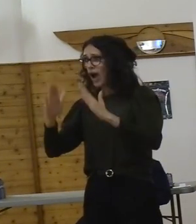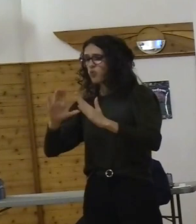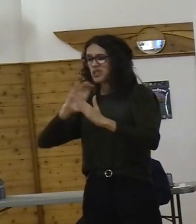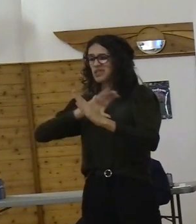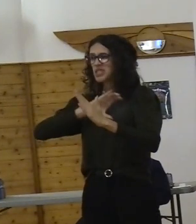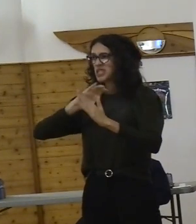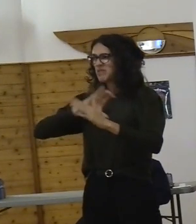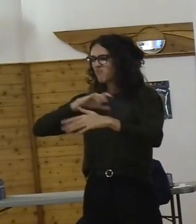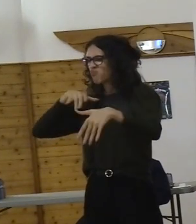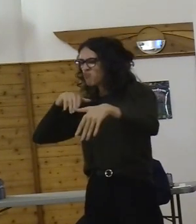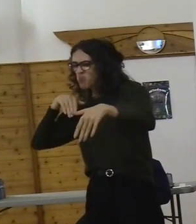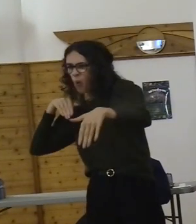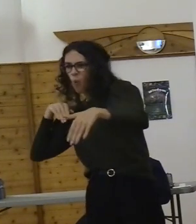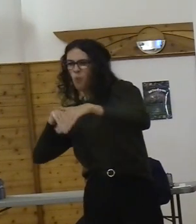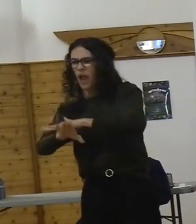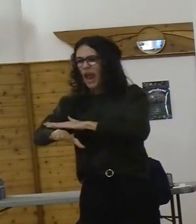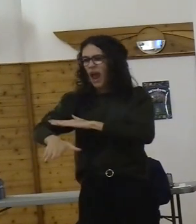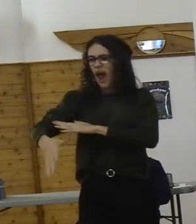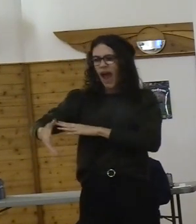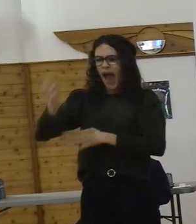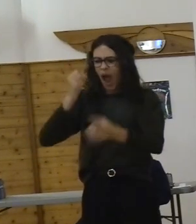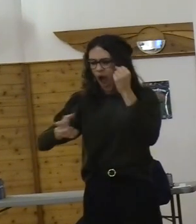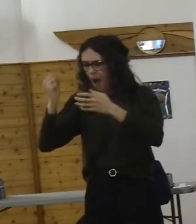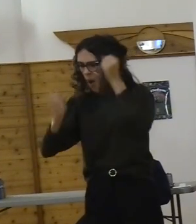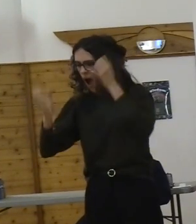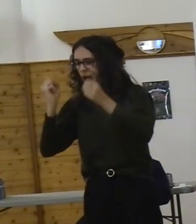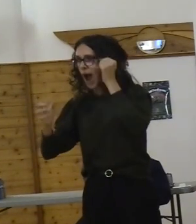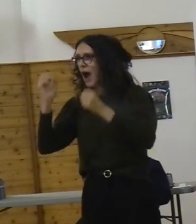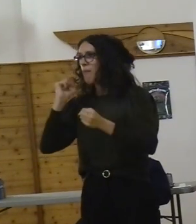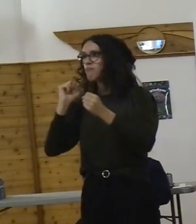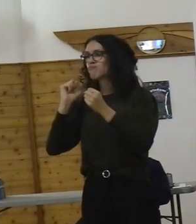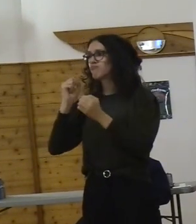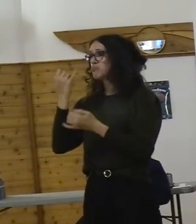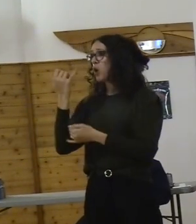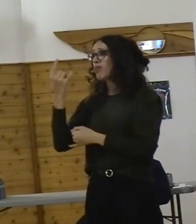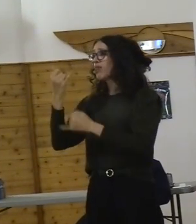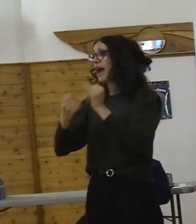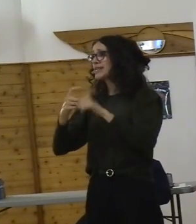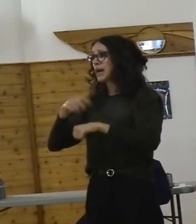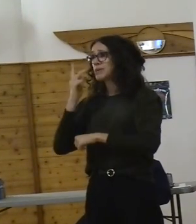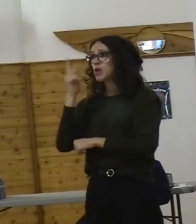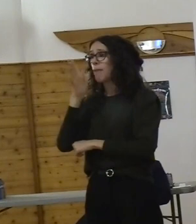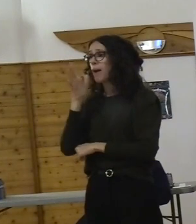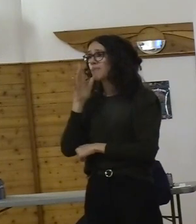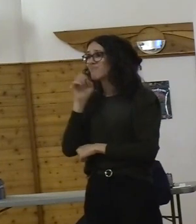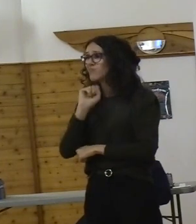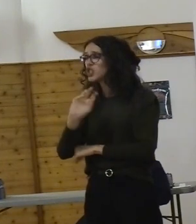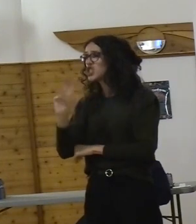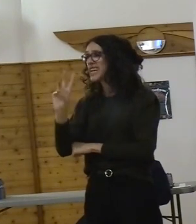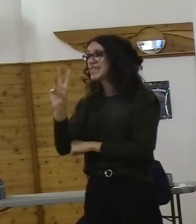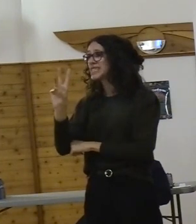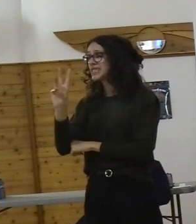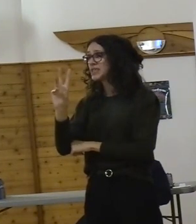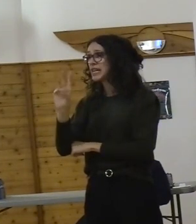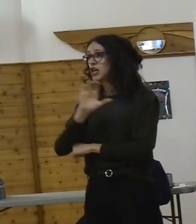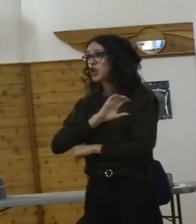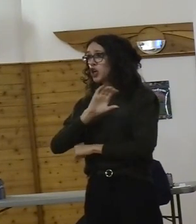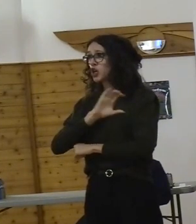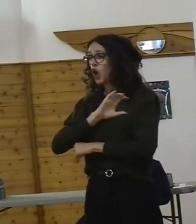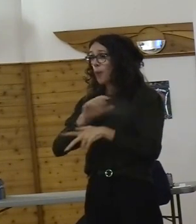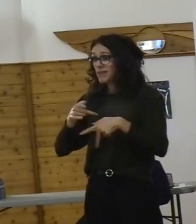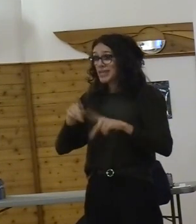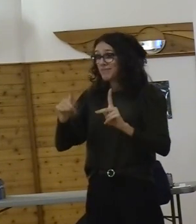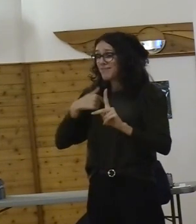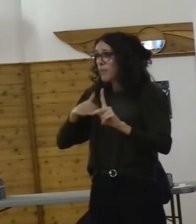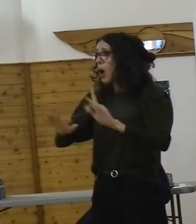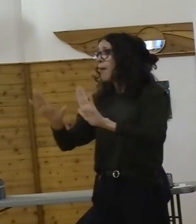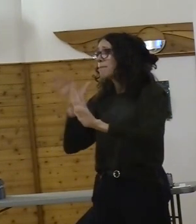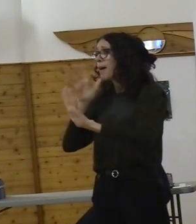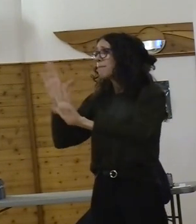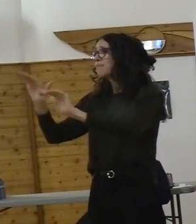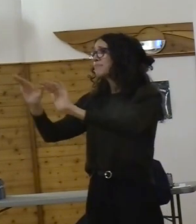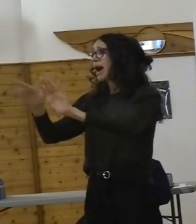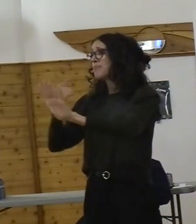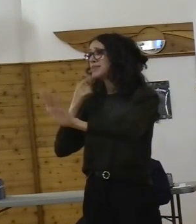And that was one of the very last times that I saw my mom. They didn't even let me say goodbye.